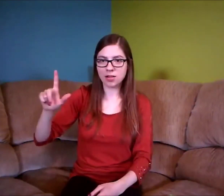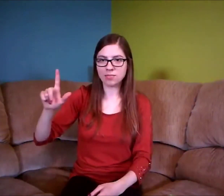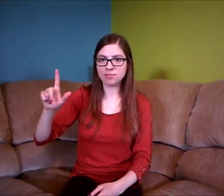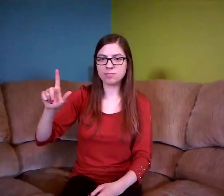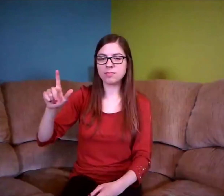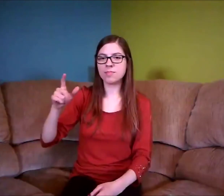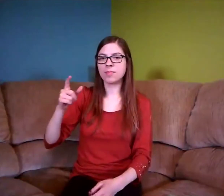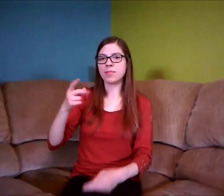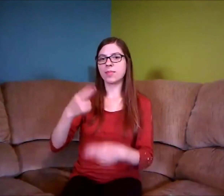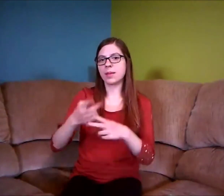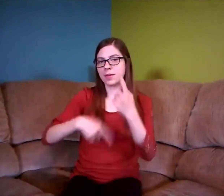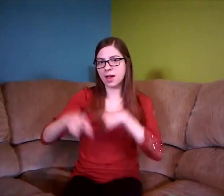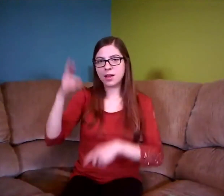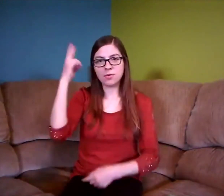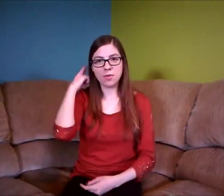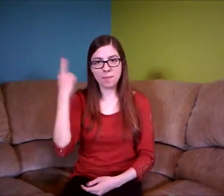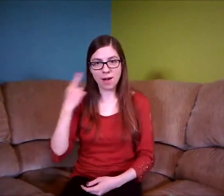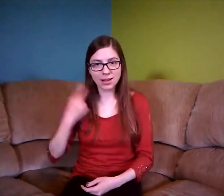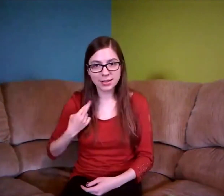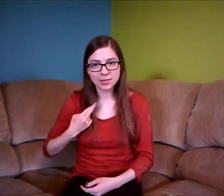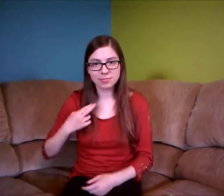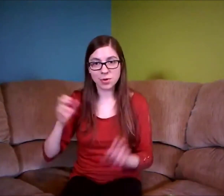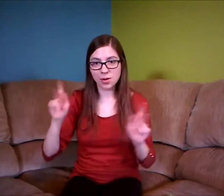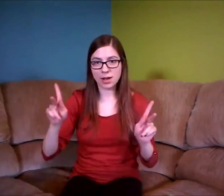I'll sign her name like this.